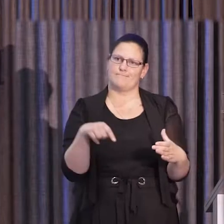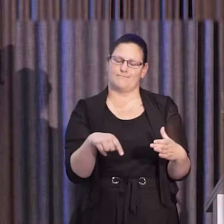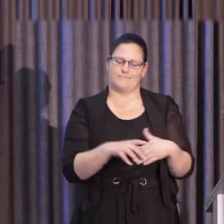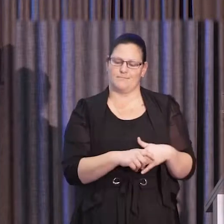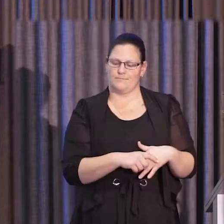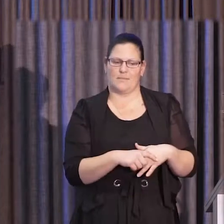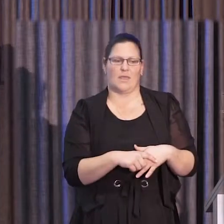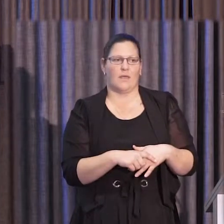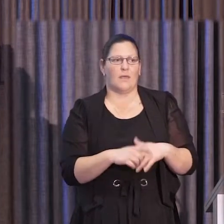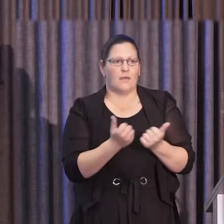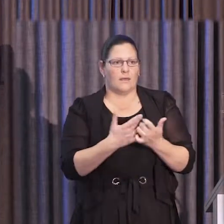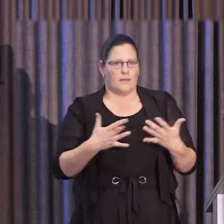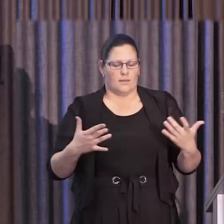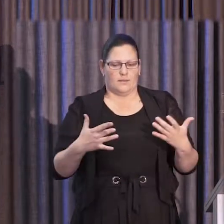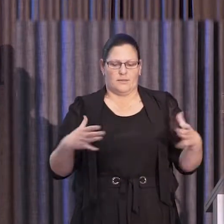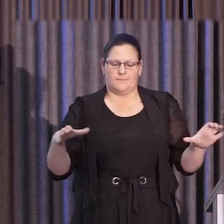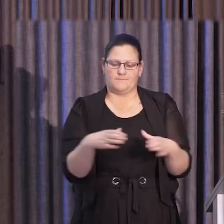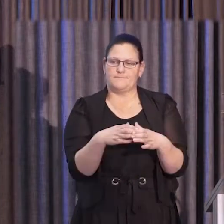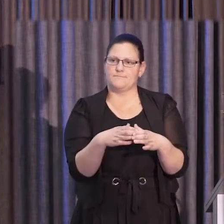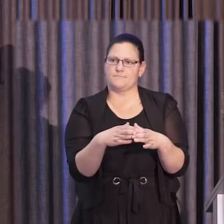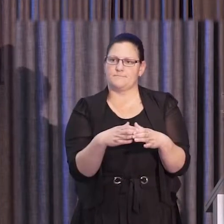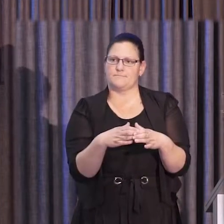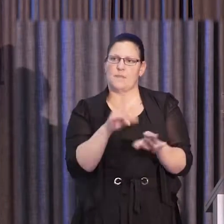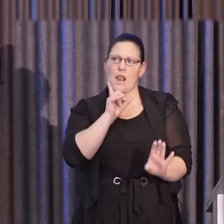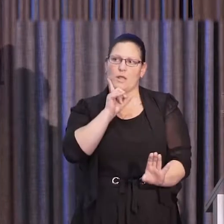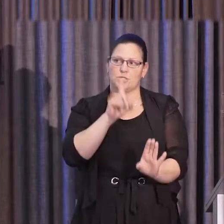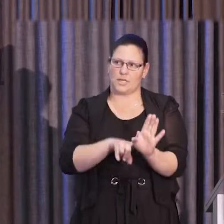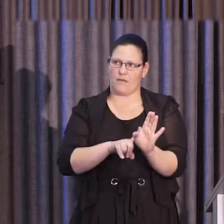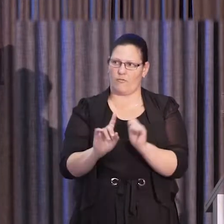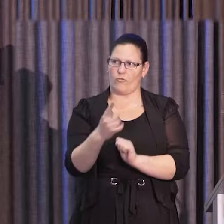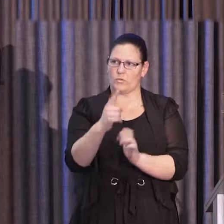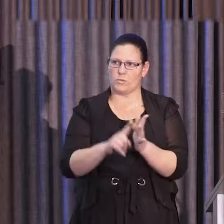The department was officially formed first of July last year, and it's taken us